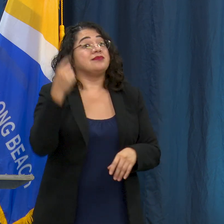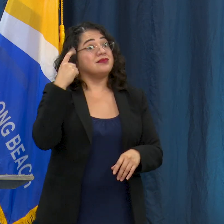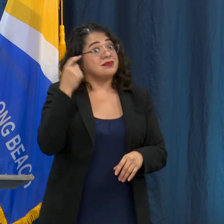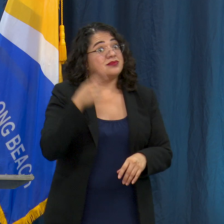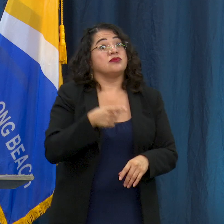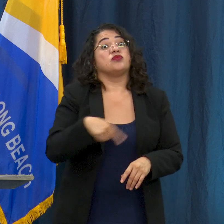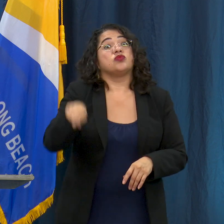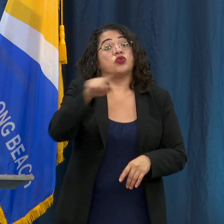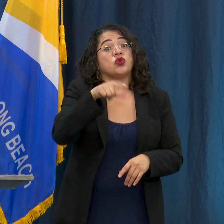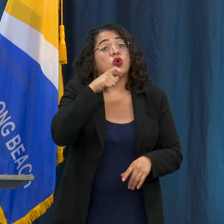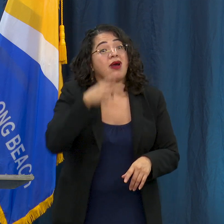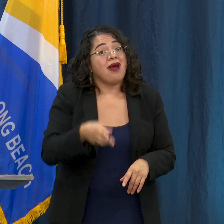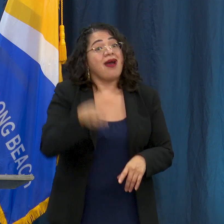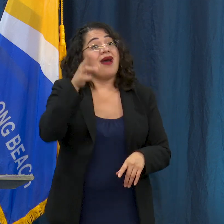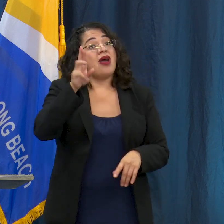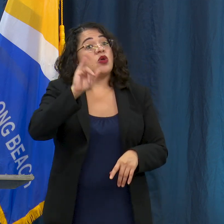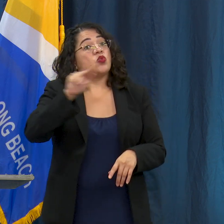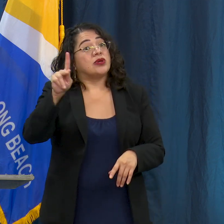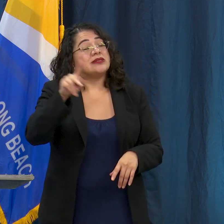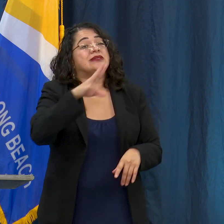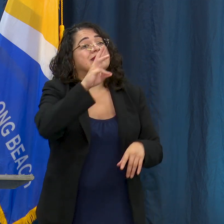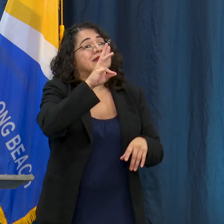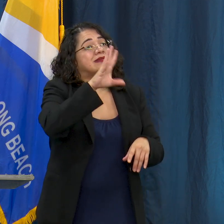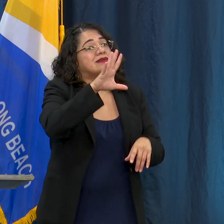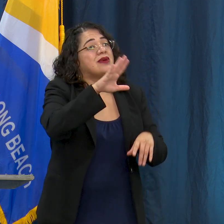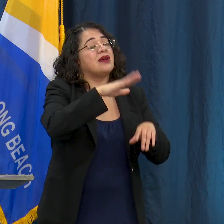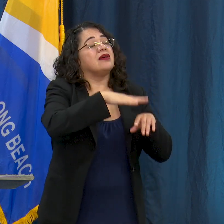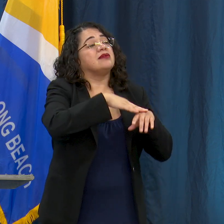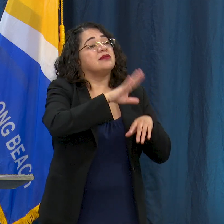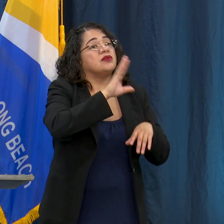out extensively and you're truly safer at home.